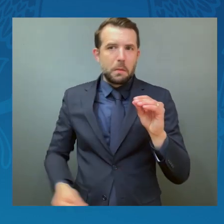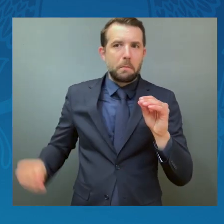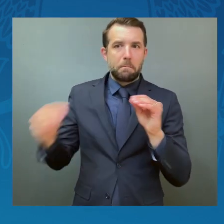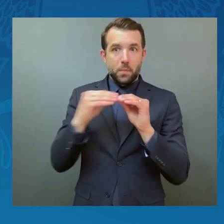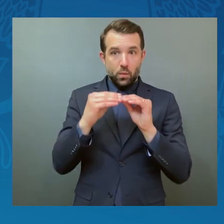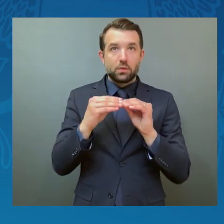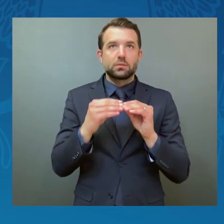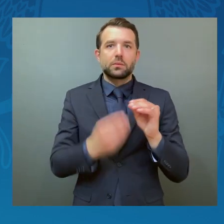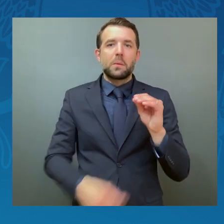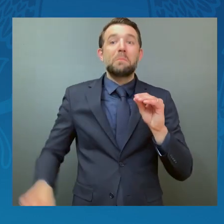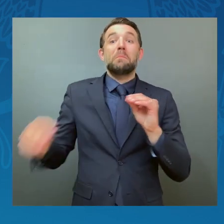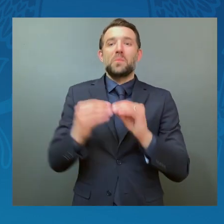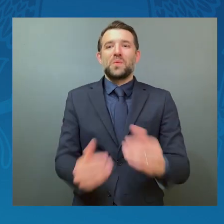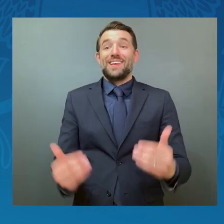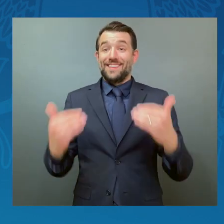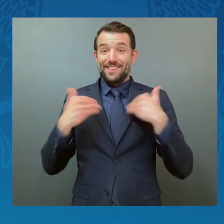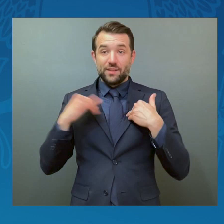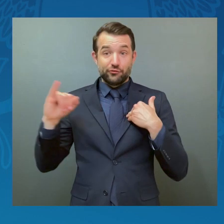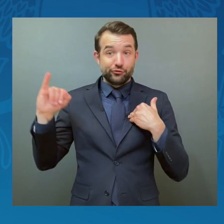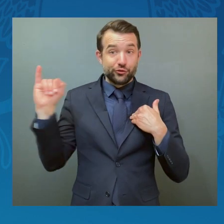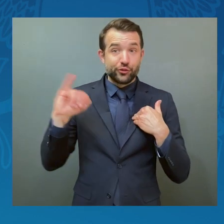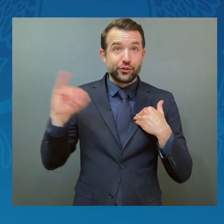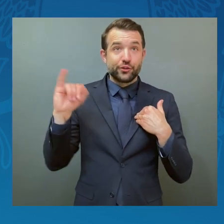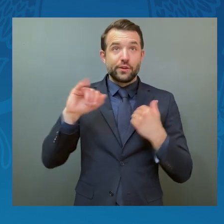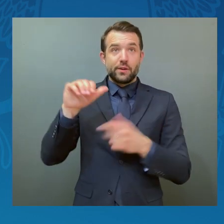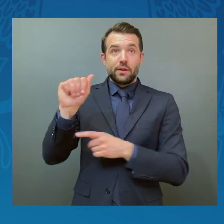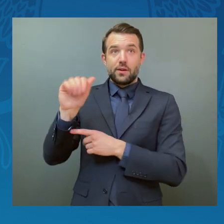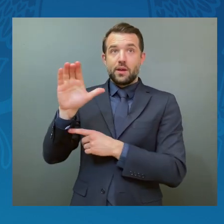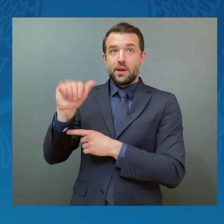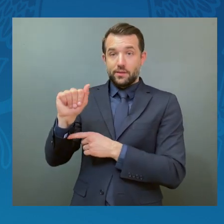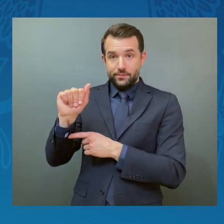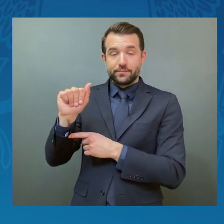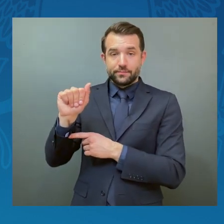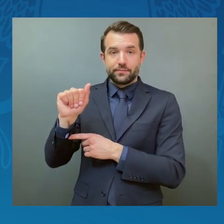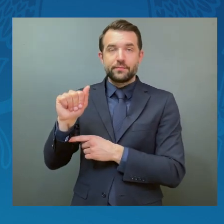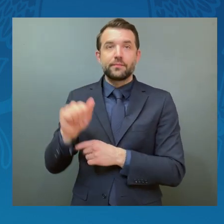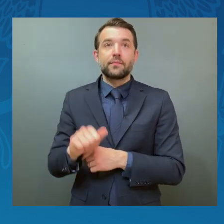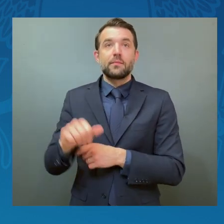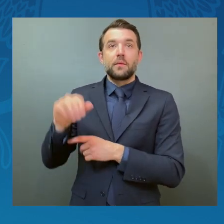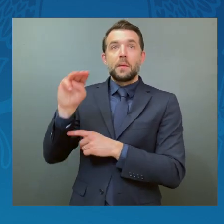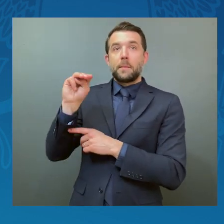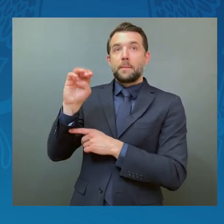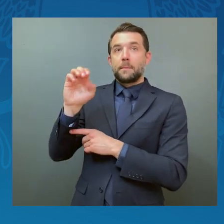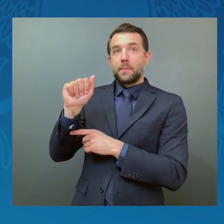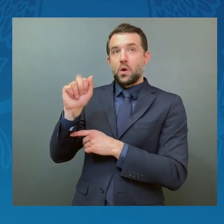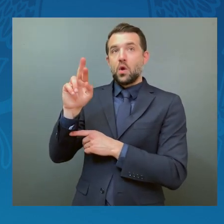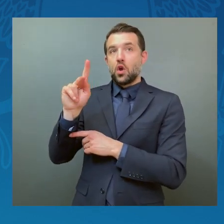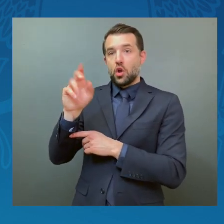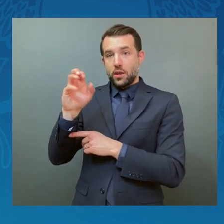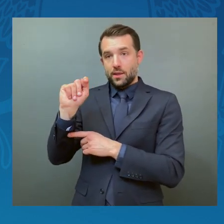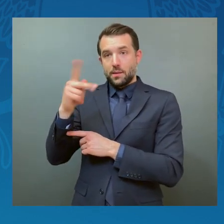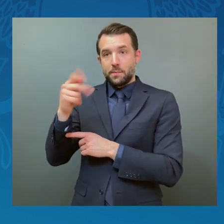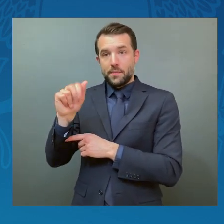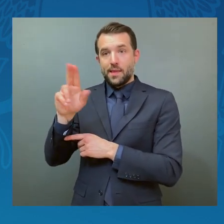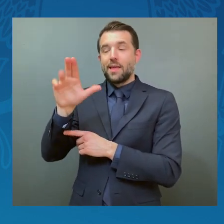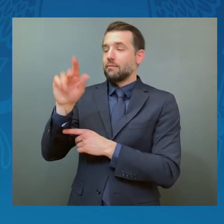than ever before. That includes a record shattering 14 and a half million Americans who secured health insurance coverage